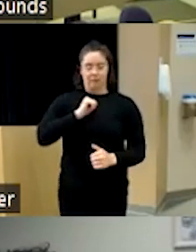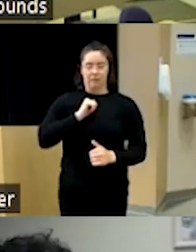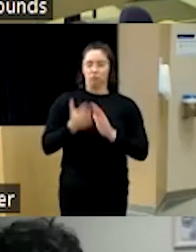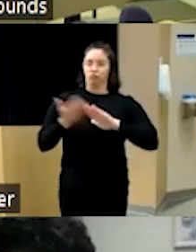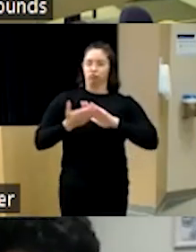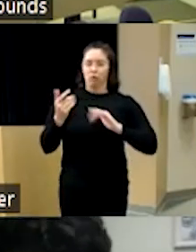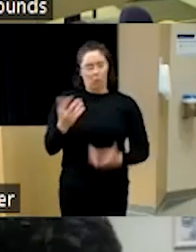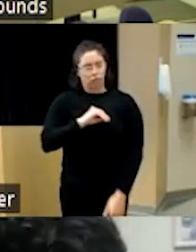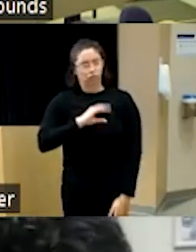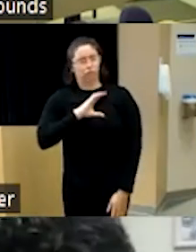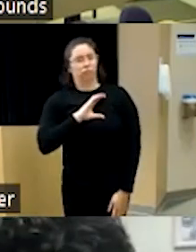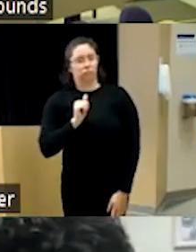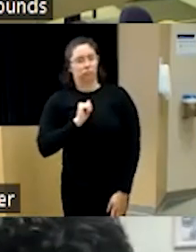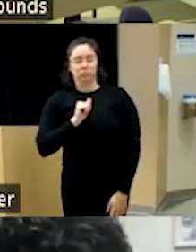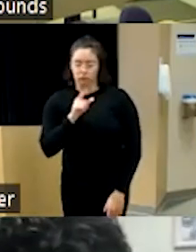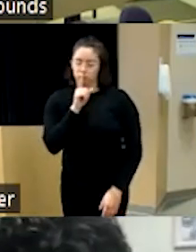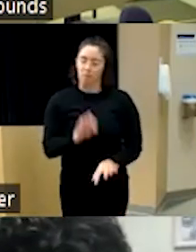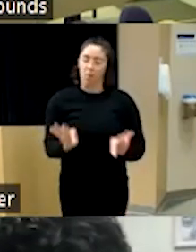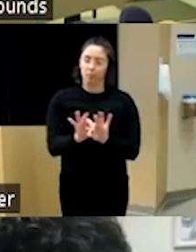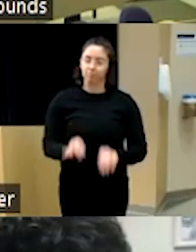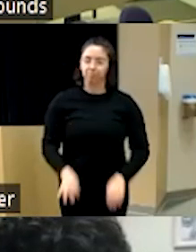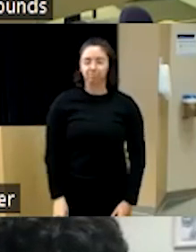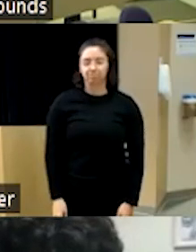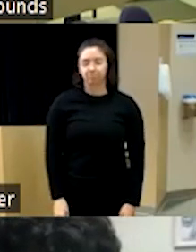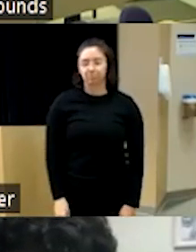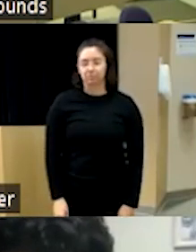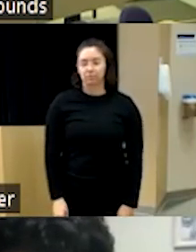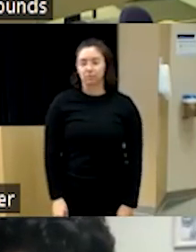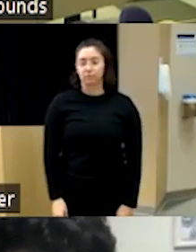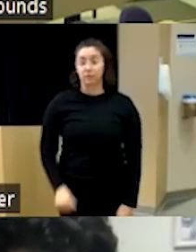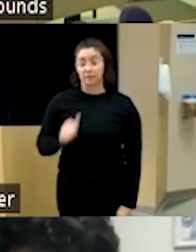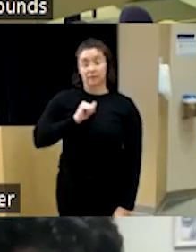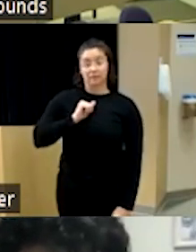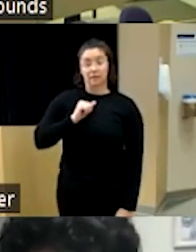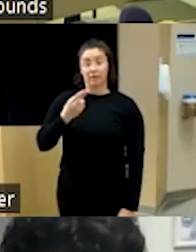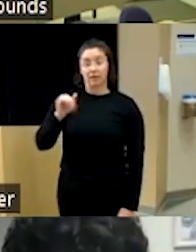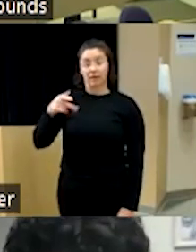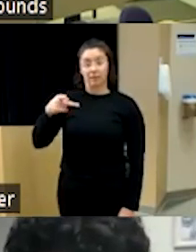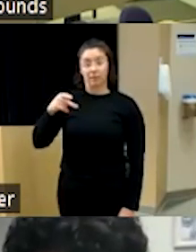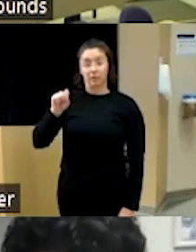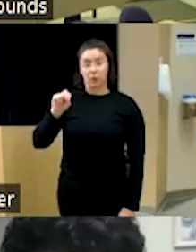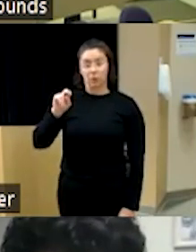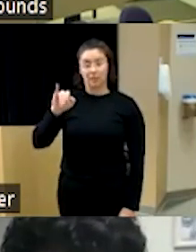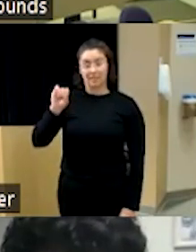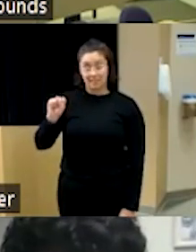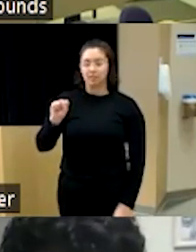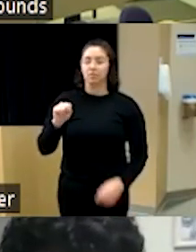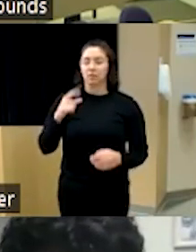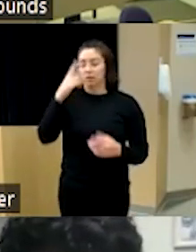is important um but self-hypnosis is something different and for in my opinion it's a little